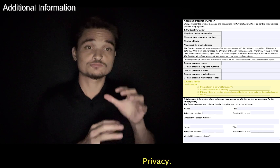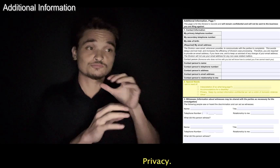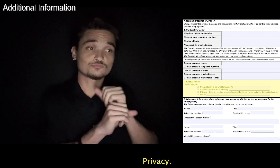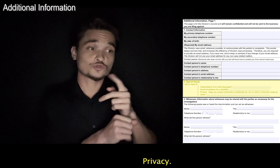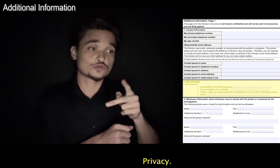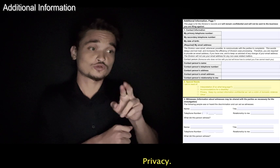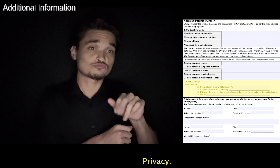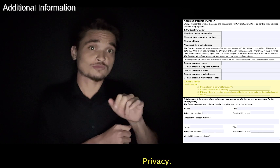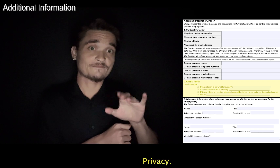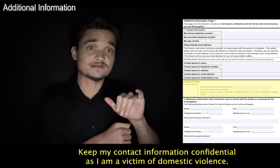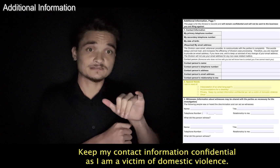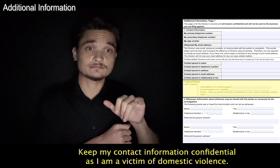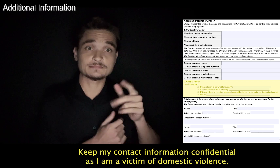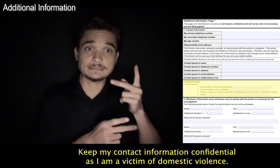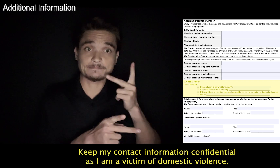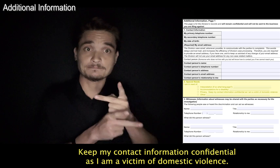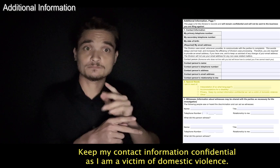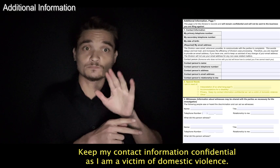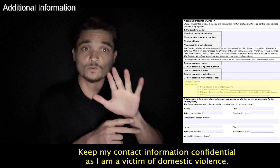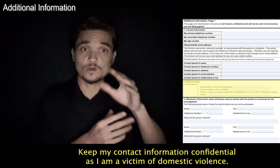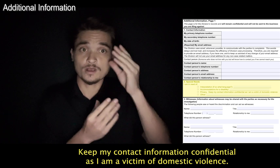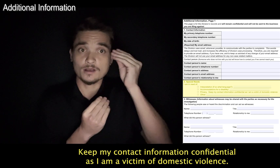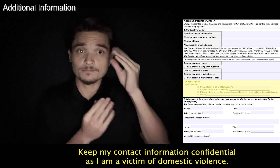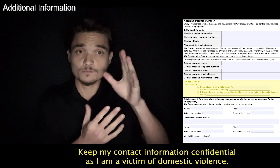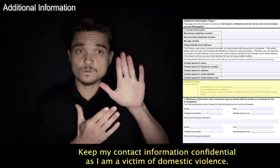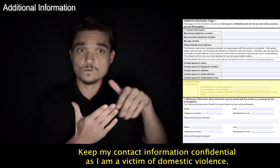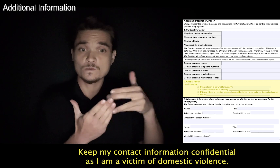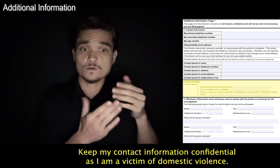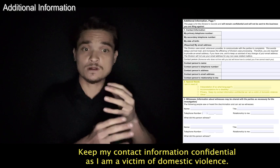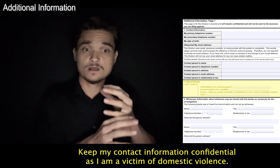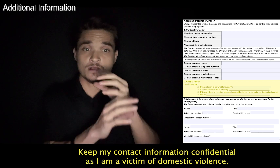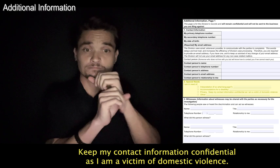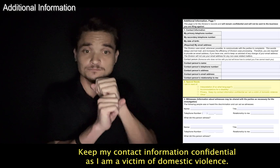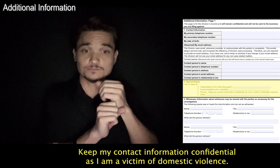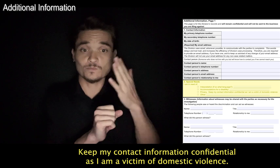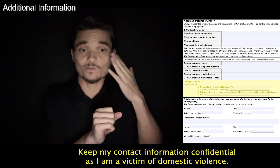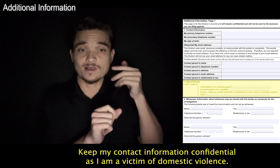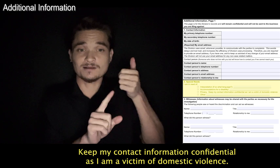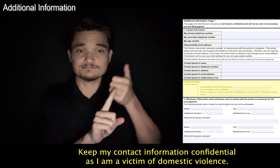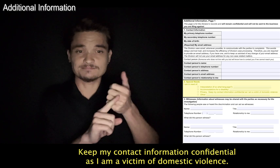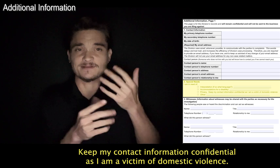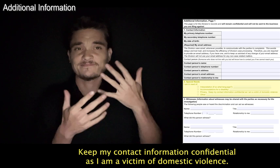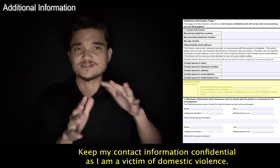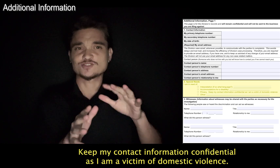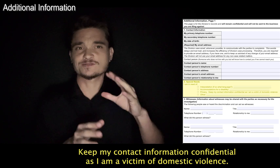Privacy. Keep my contact information confidential as I am a victim of domestic violence.